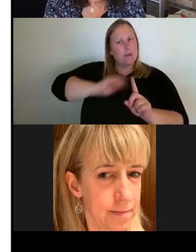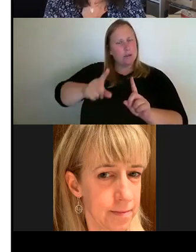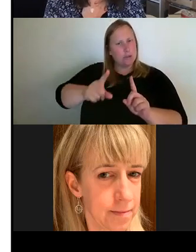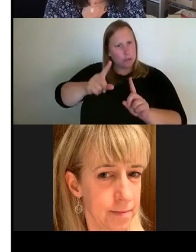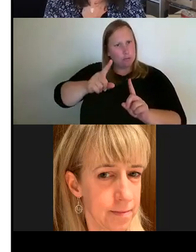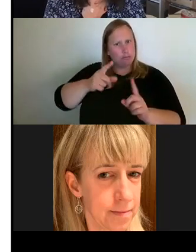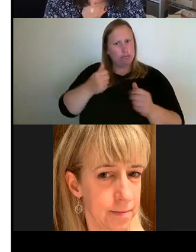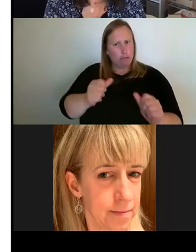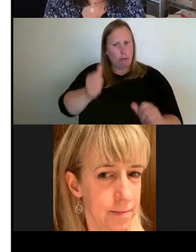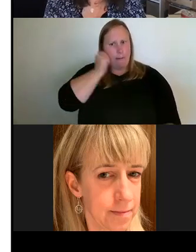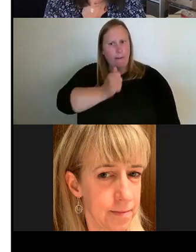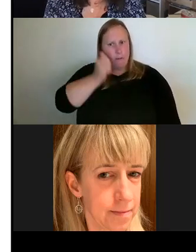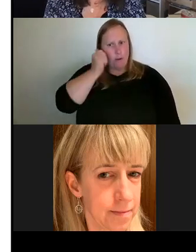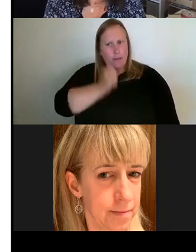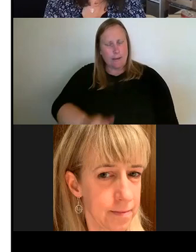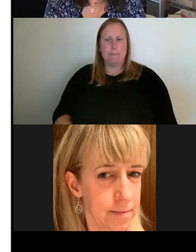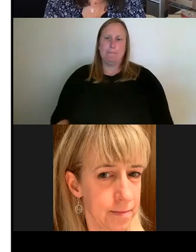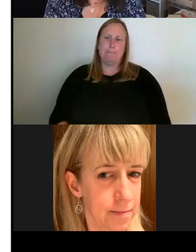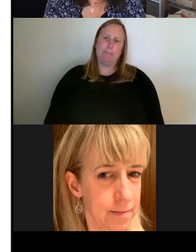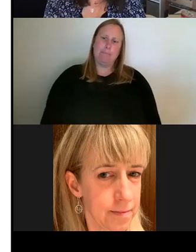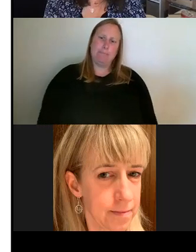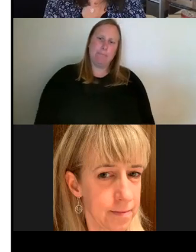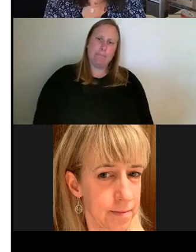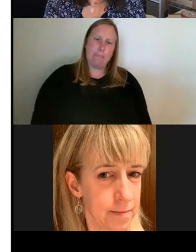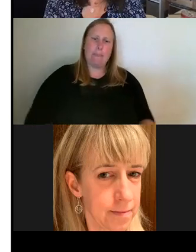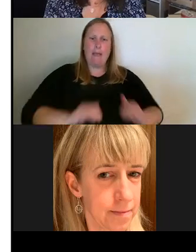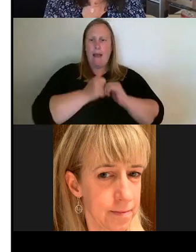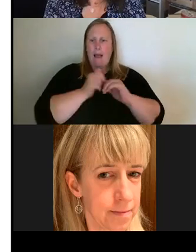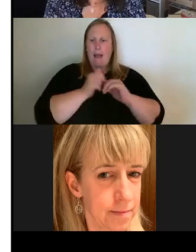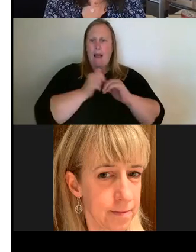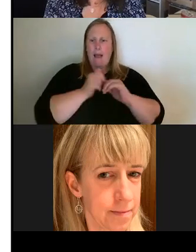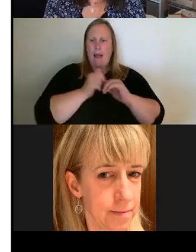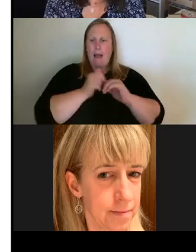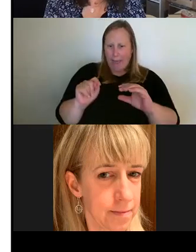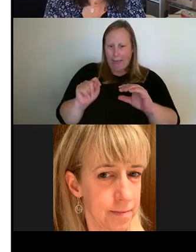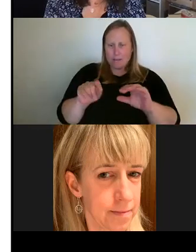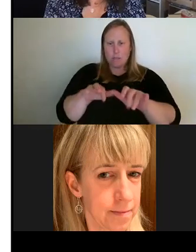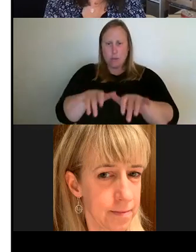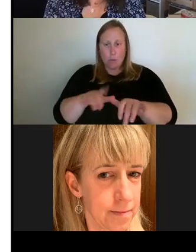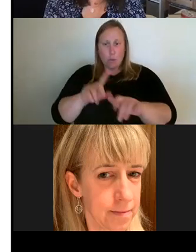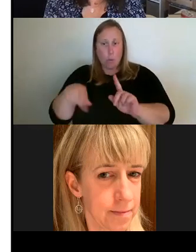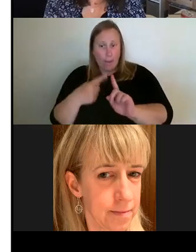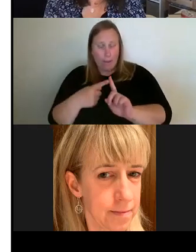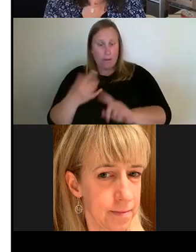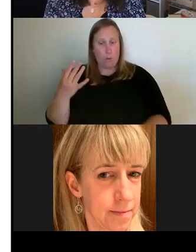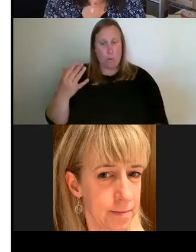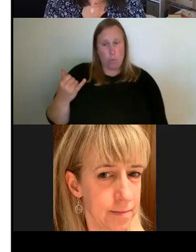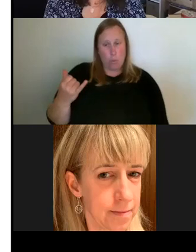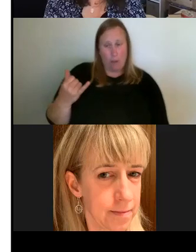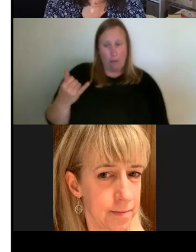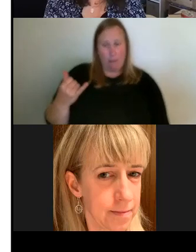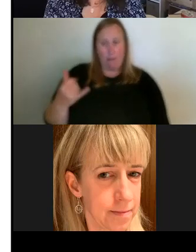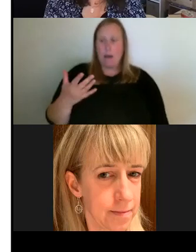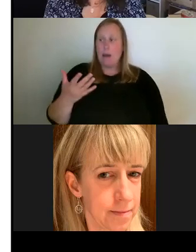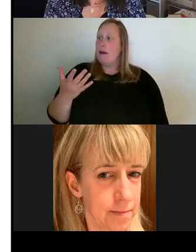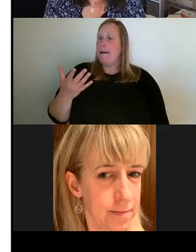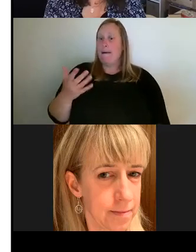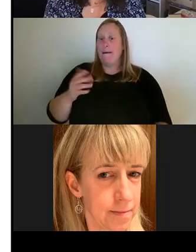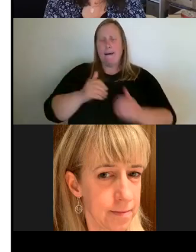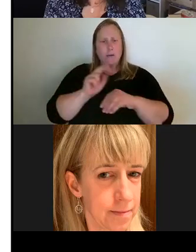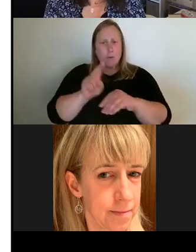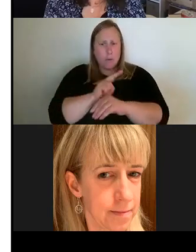how you use chat or if you are an online gamer or